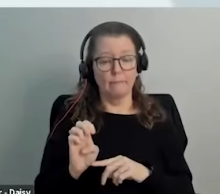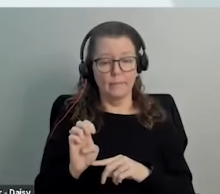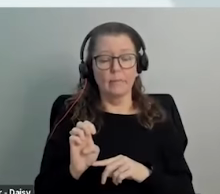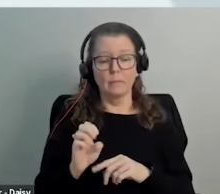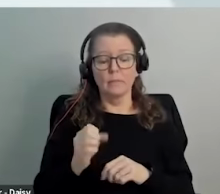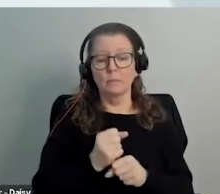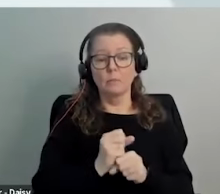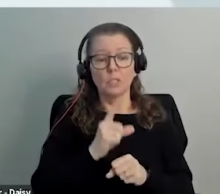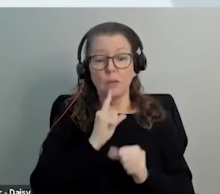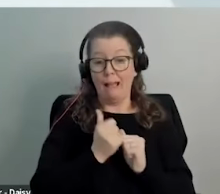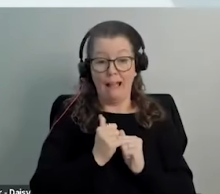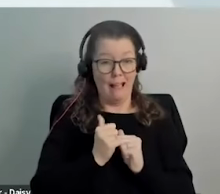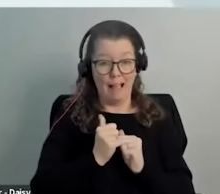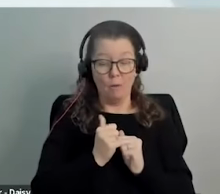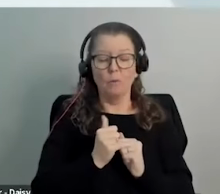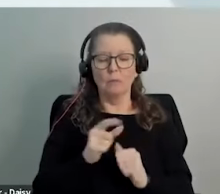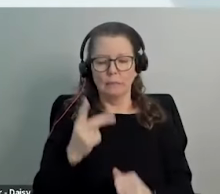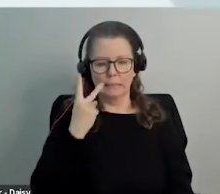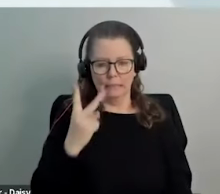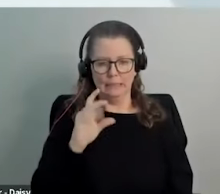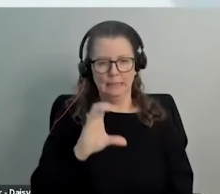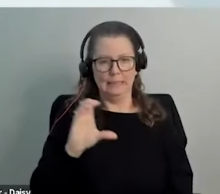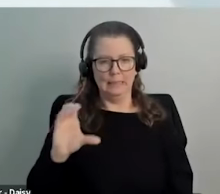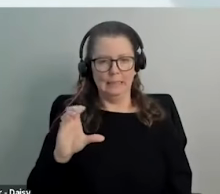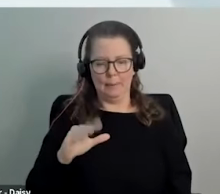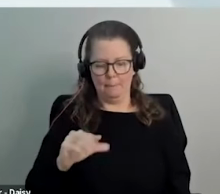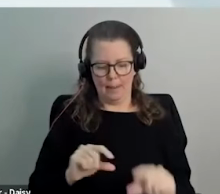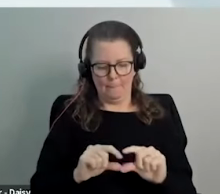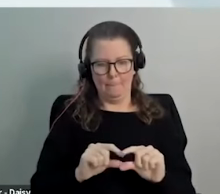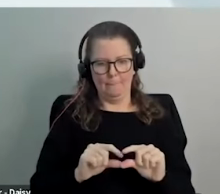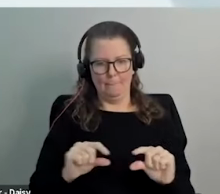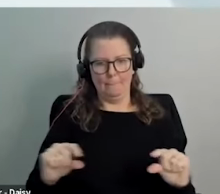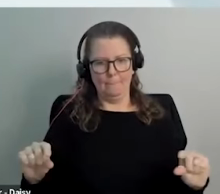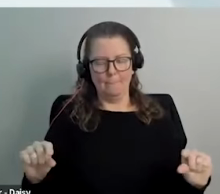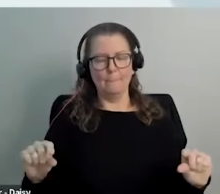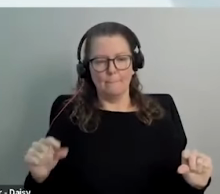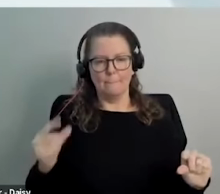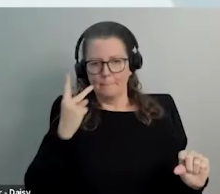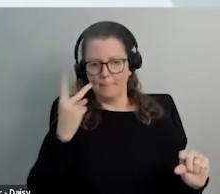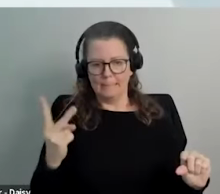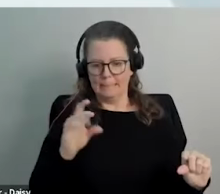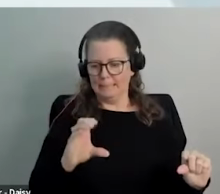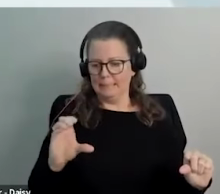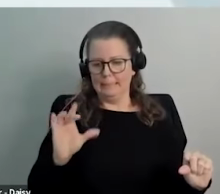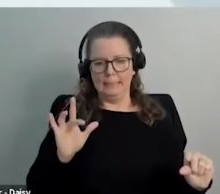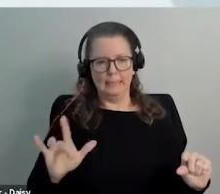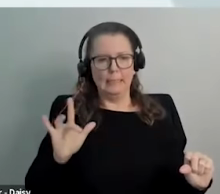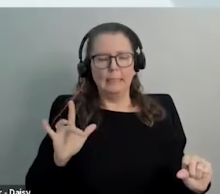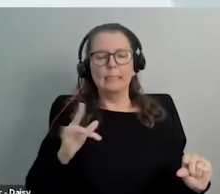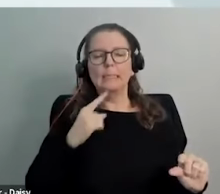To access those, you can click the CC icon on the bottom menu bar, it says, "Show Captions,"